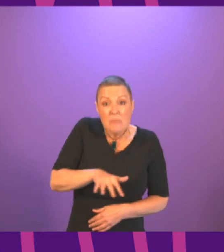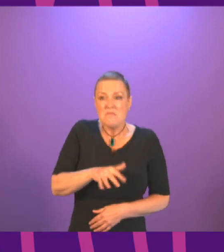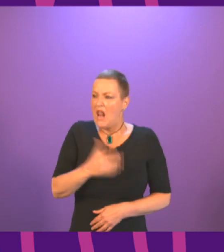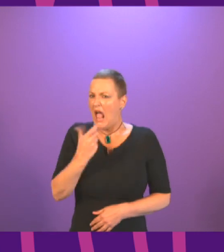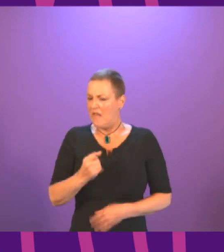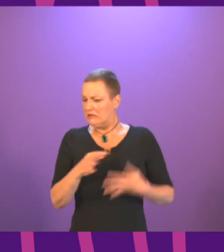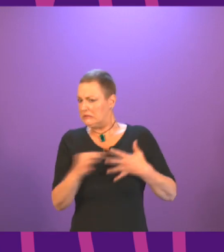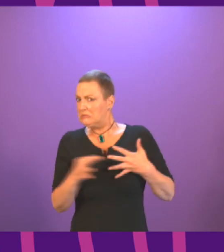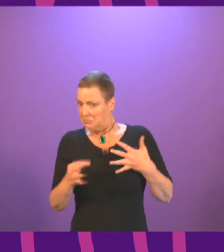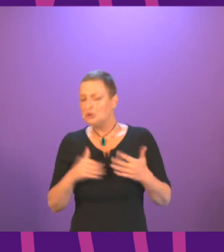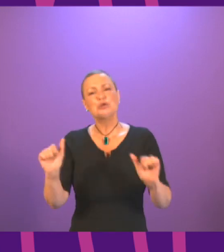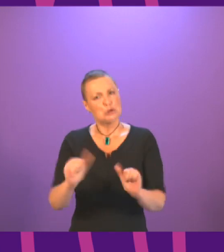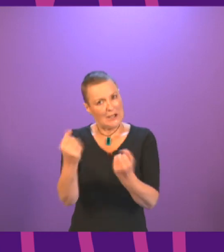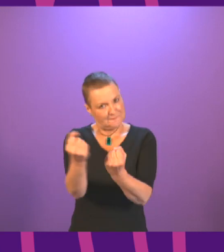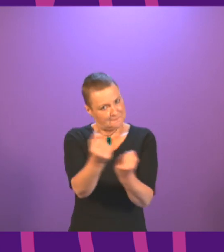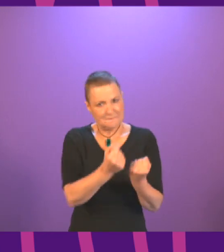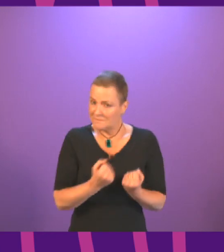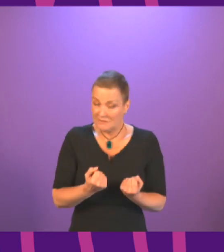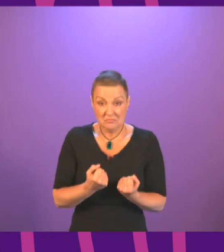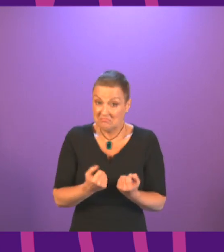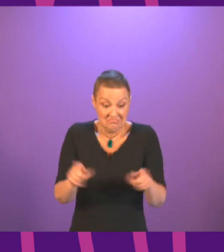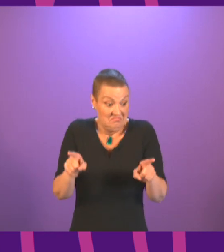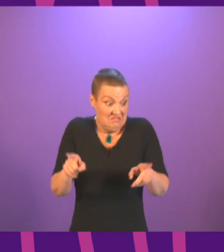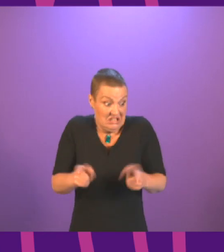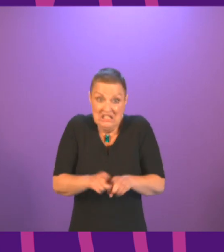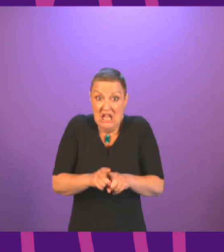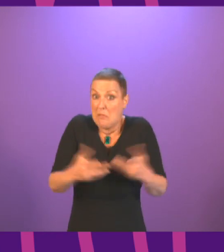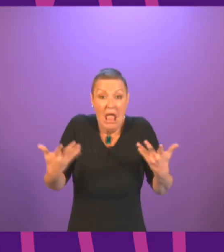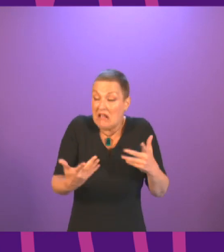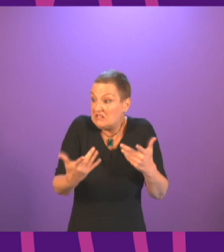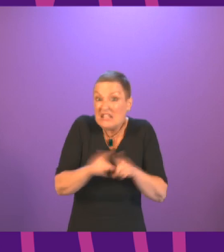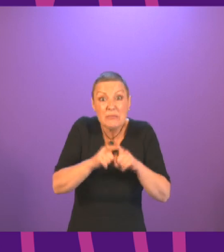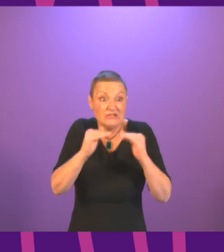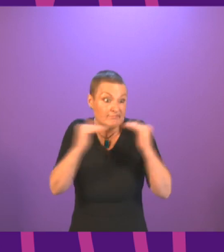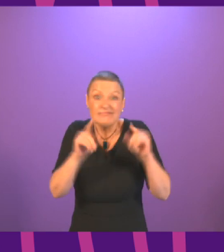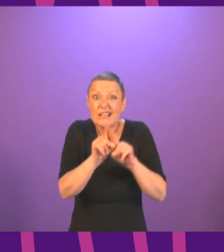members who display symptoms. That provision is the same as is available for other key